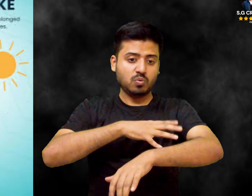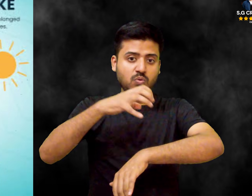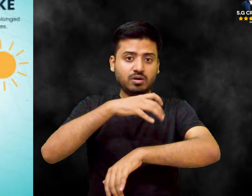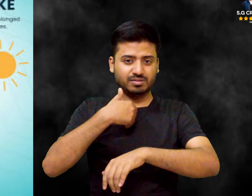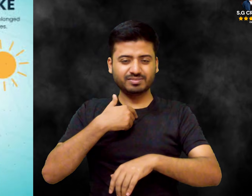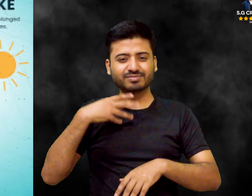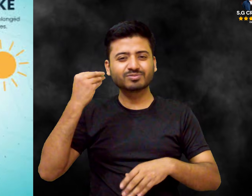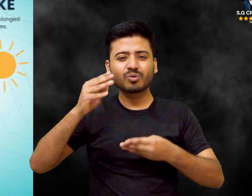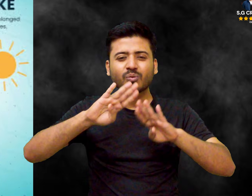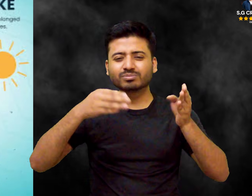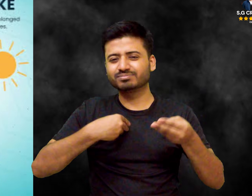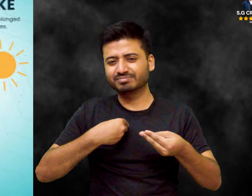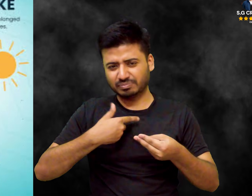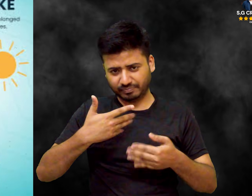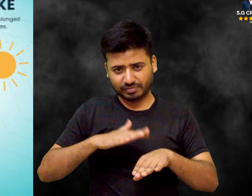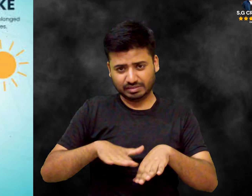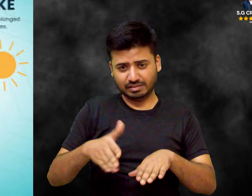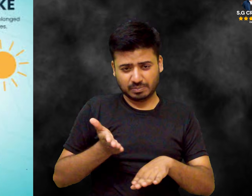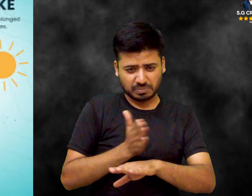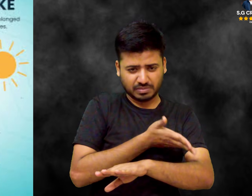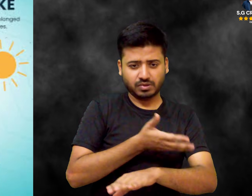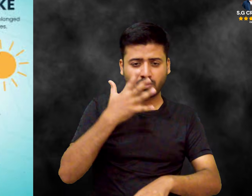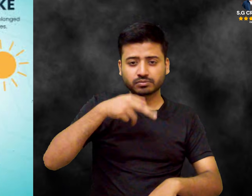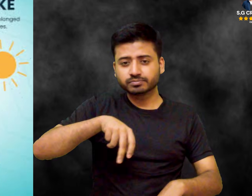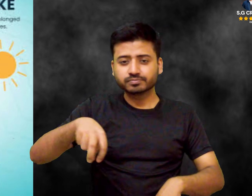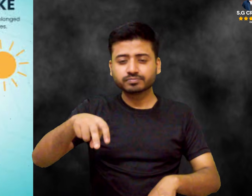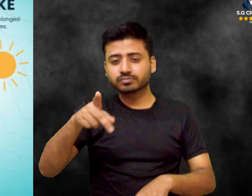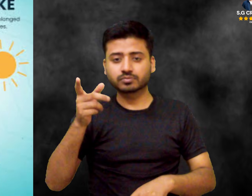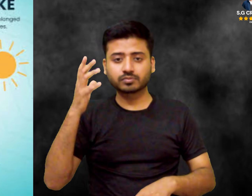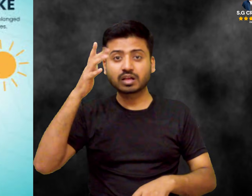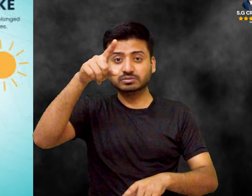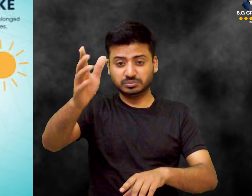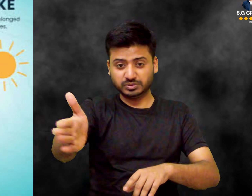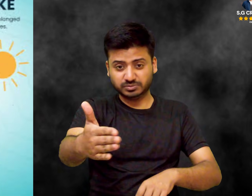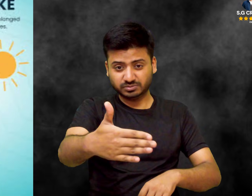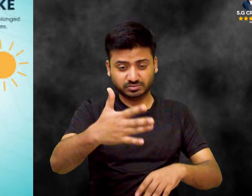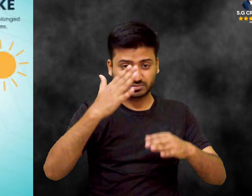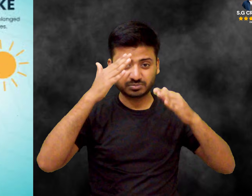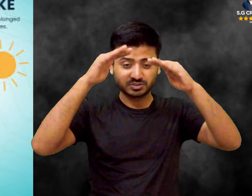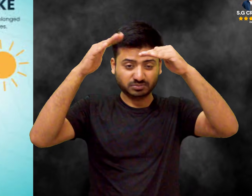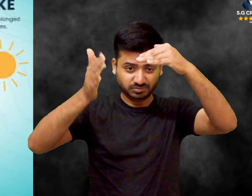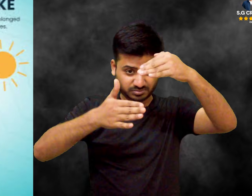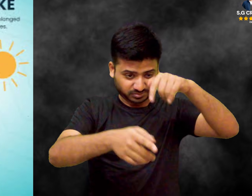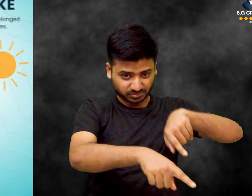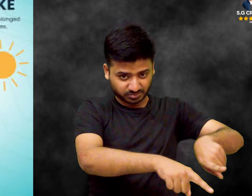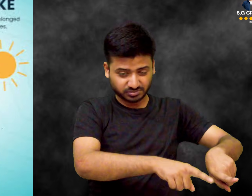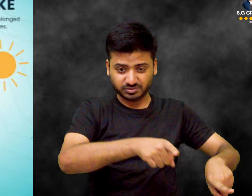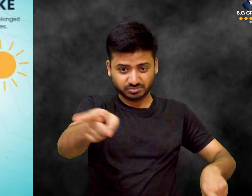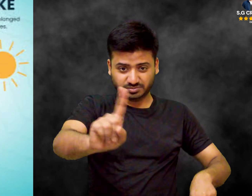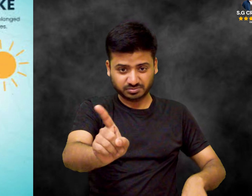Darker skin contains more melanin which blocks UVB rays. So you may need 30 to 60 minutes of exposure